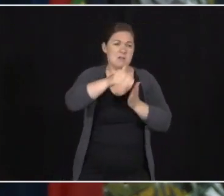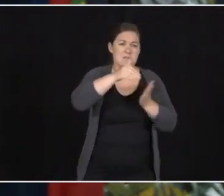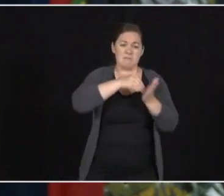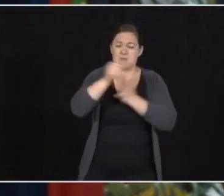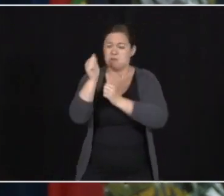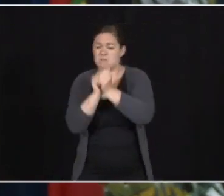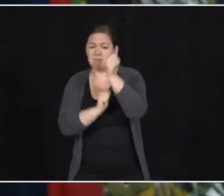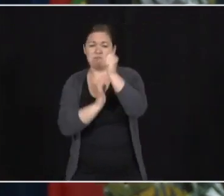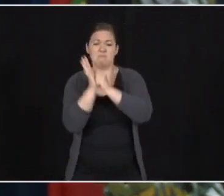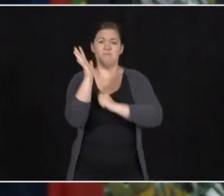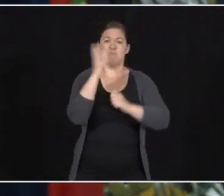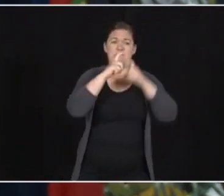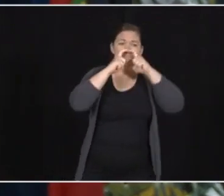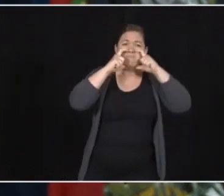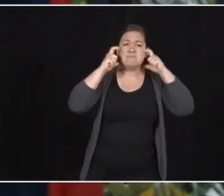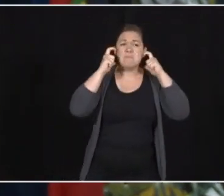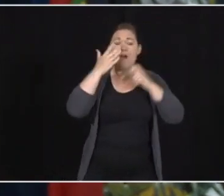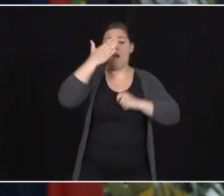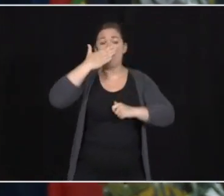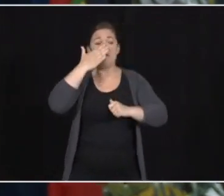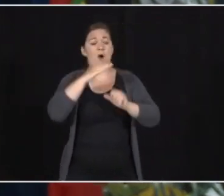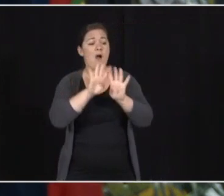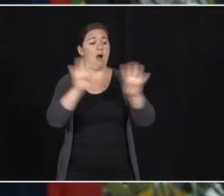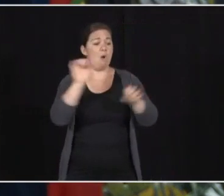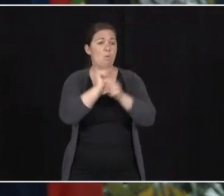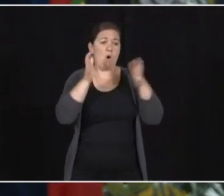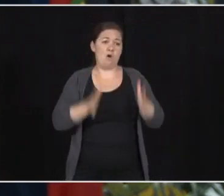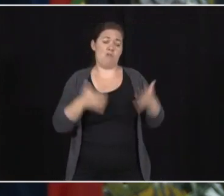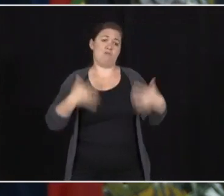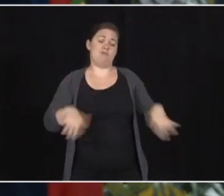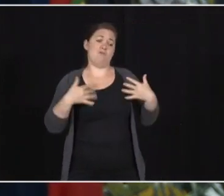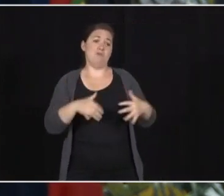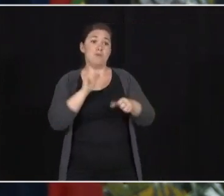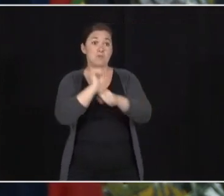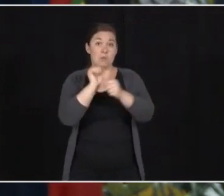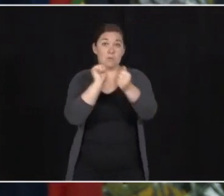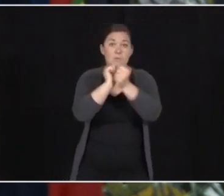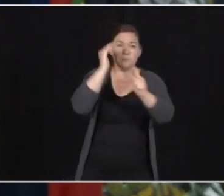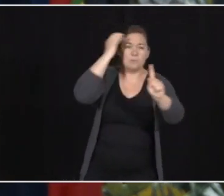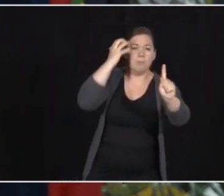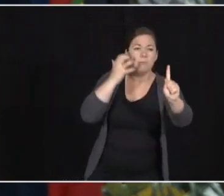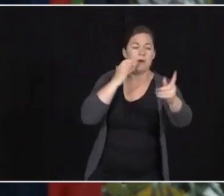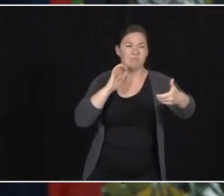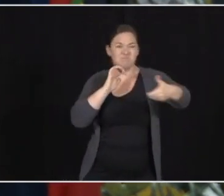our frontline staff needed. We work with other hospitals to partner them with long-term care homes in need of